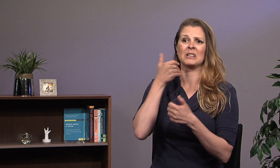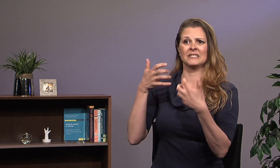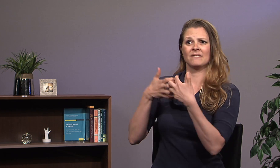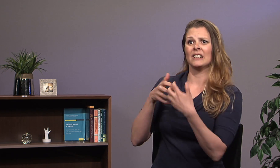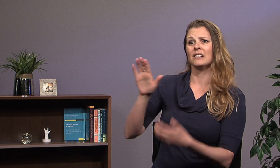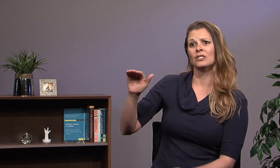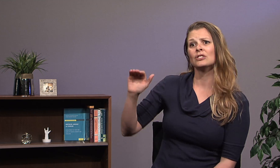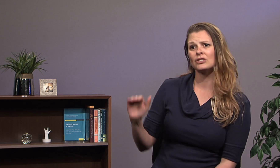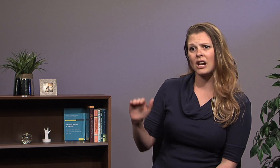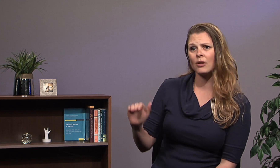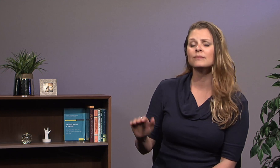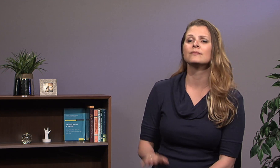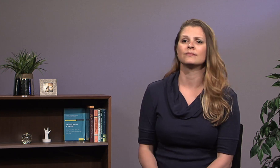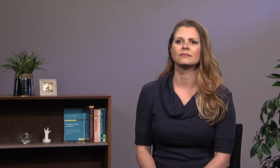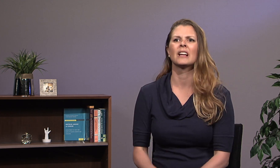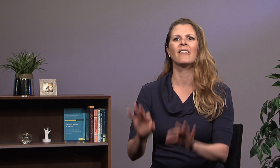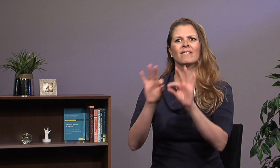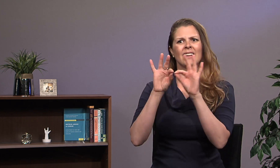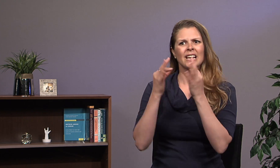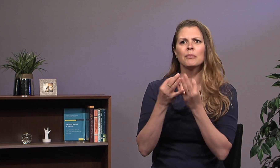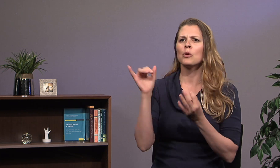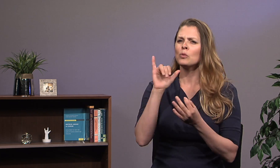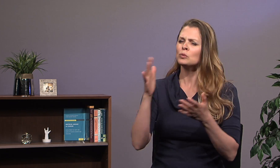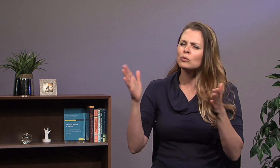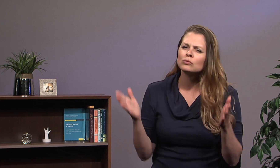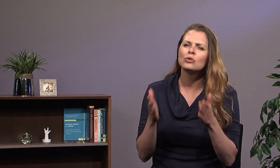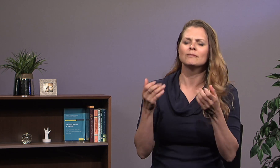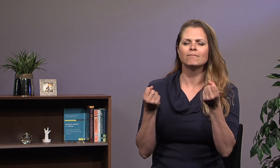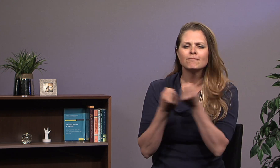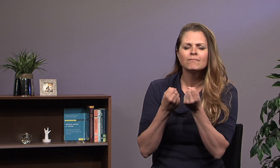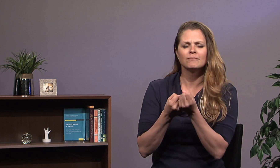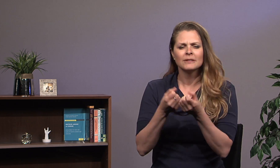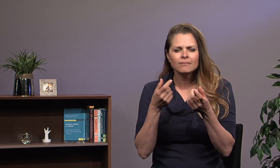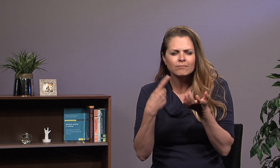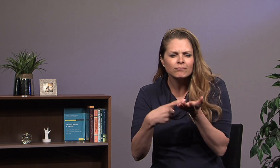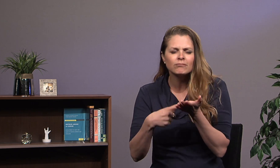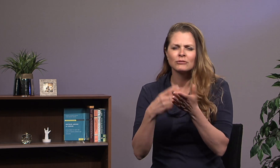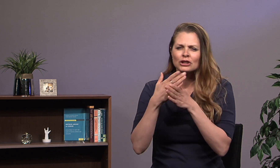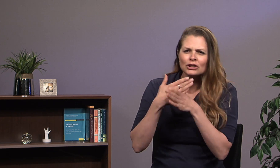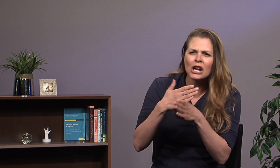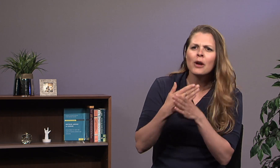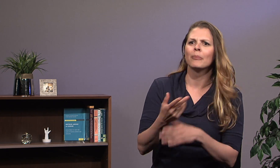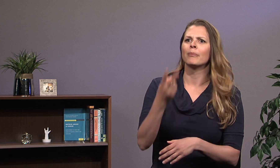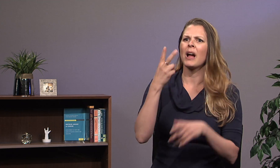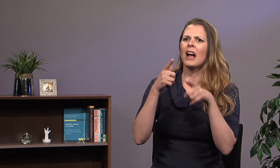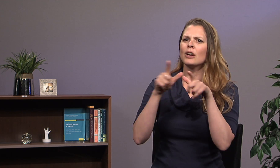to the characteristics of their child. Families are also guided in learning bilingual strategies